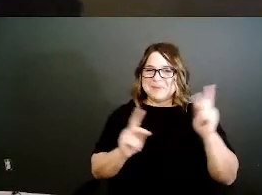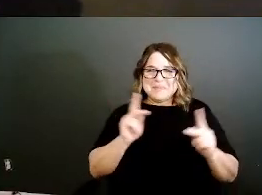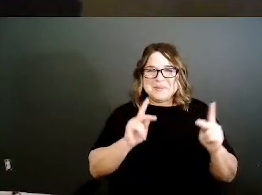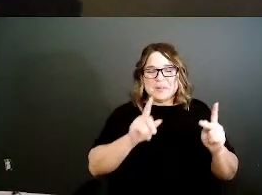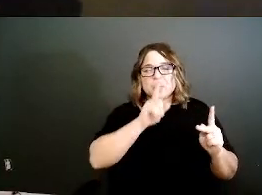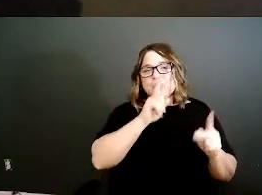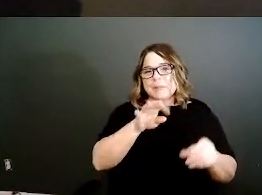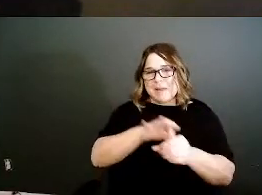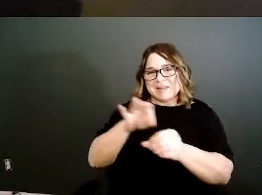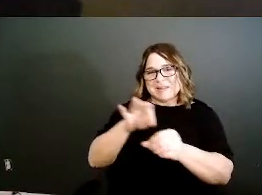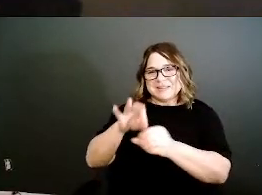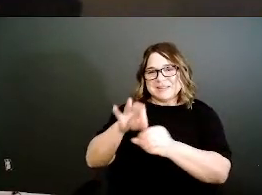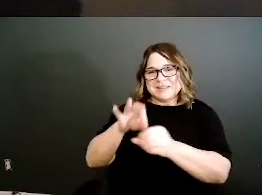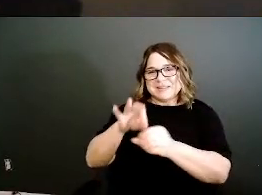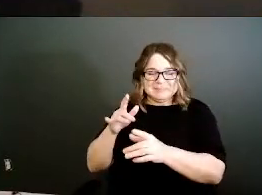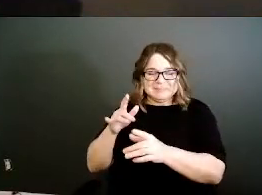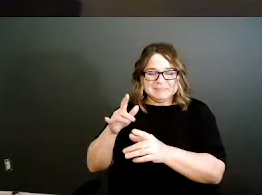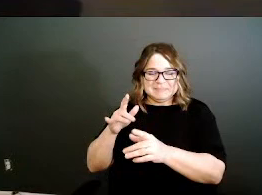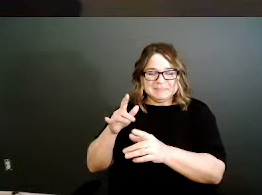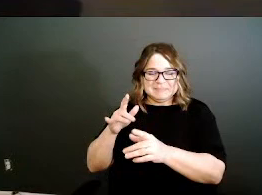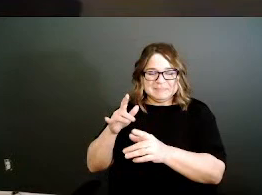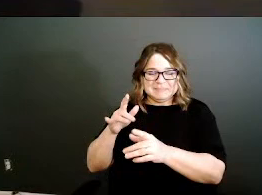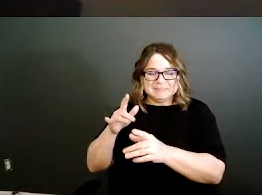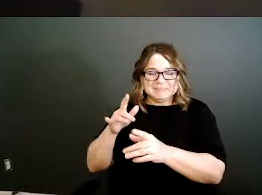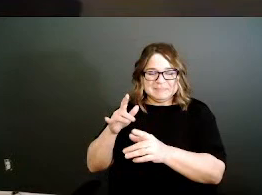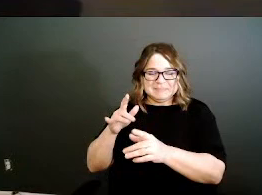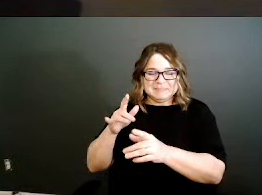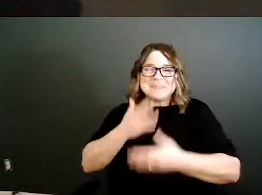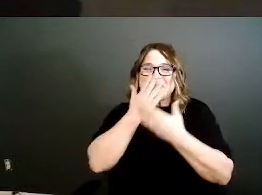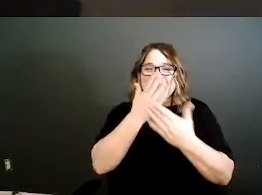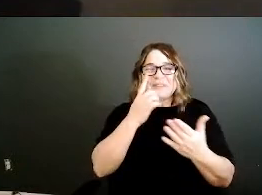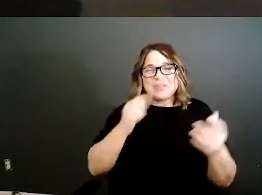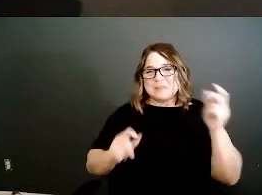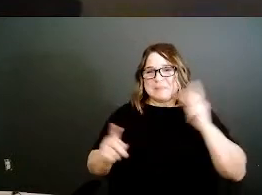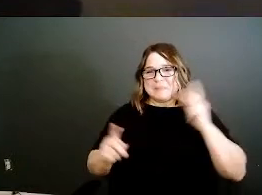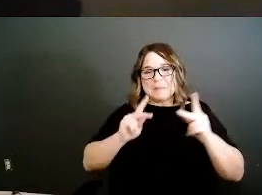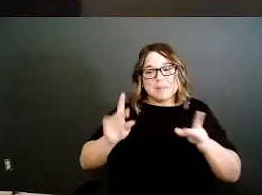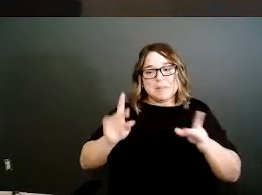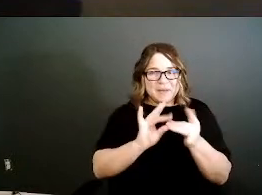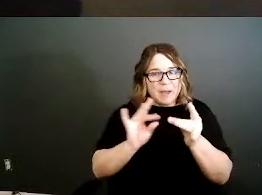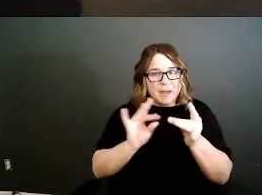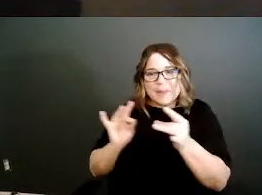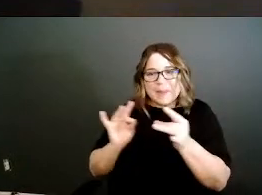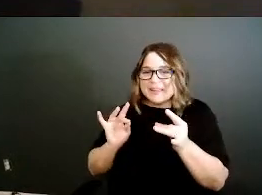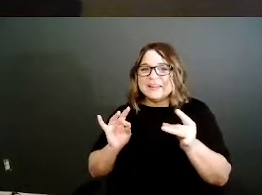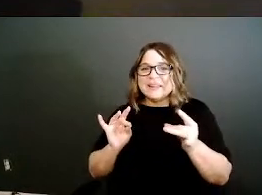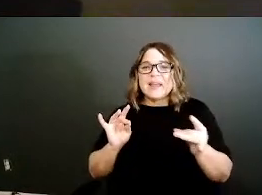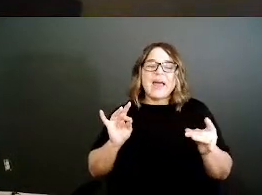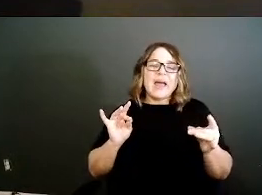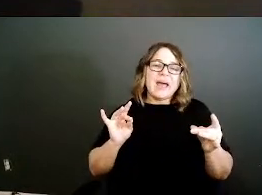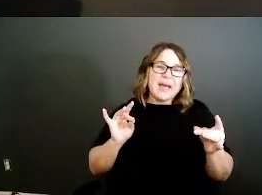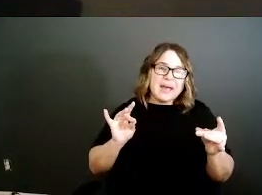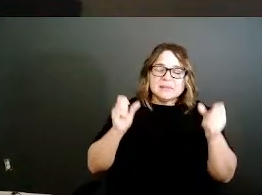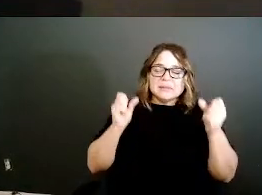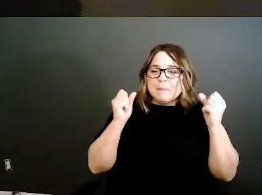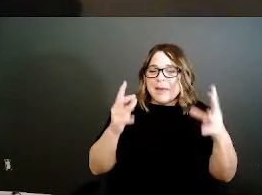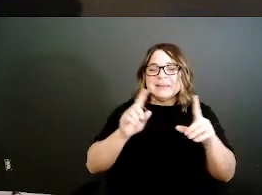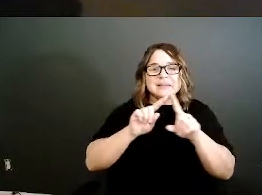KNOW, A SPECIFIC THING THAT YOU ASKED FOR DIDN'T GET REFLECTED IN THIS BUDGET, I REALLY BELIEVE THAT IT STILL MATTERS SO MUCH THAT PEOPLE SHOW UP, YOU KNOW,